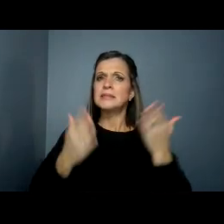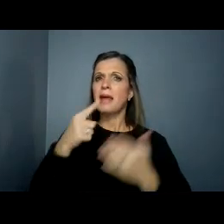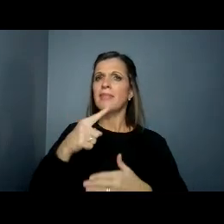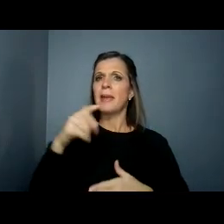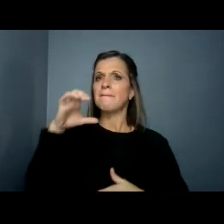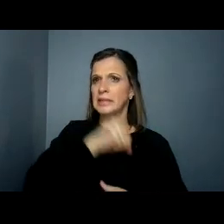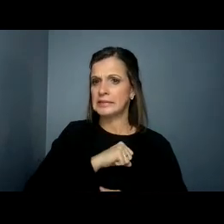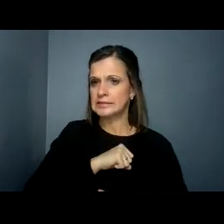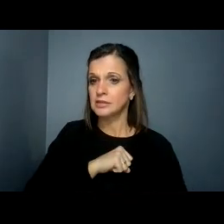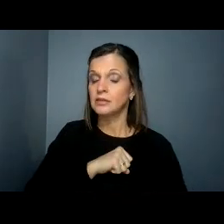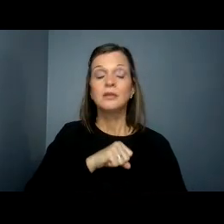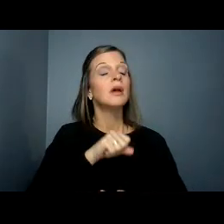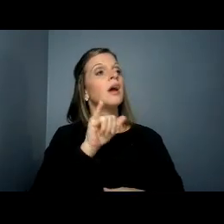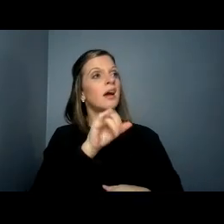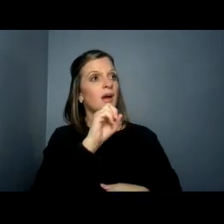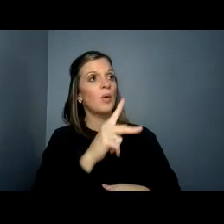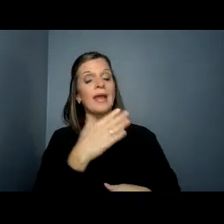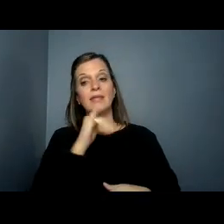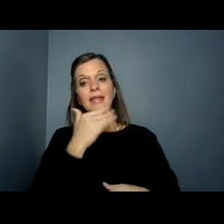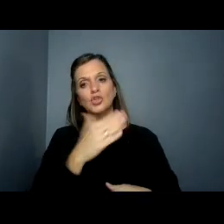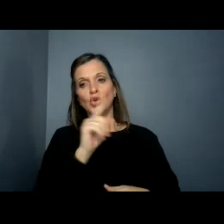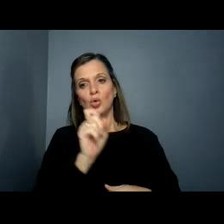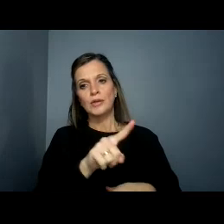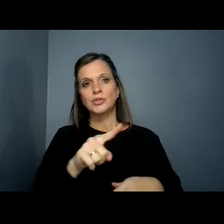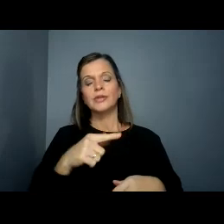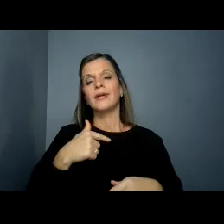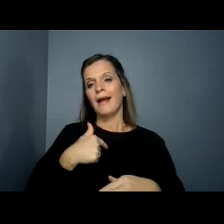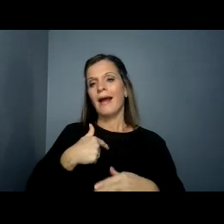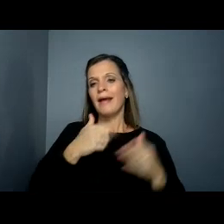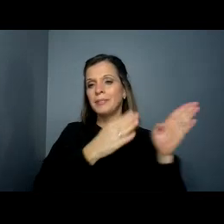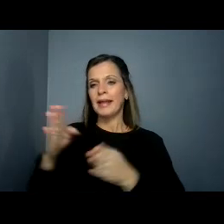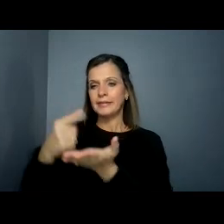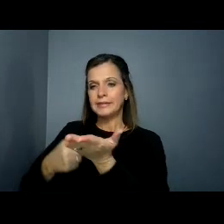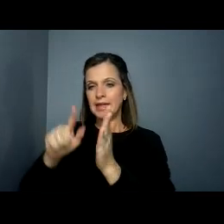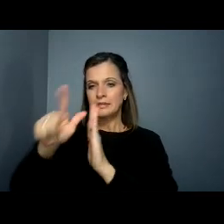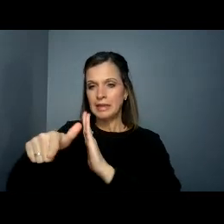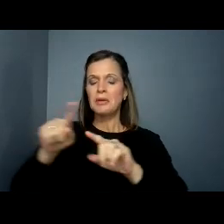OK. That's good question. I was gonna dress it later, but I think this is a good time to get to it.